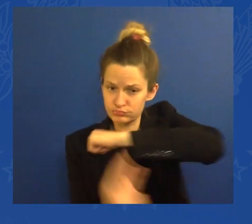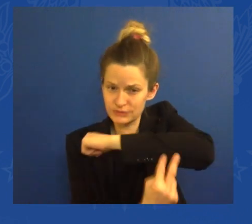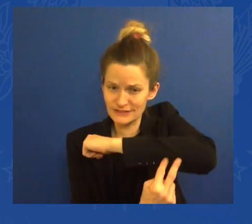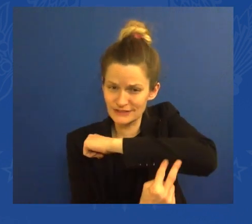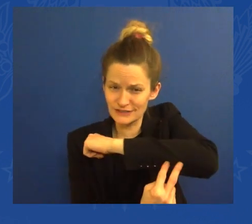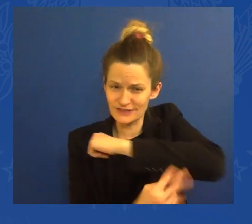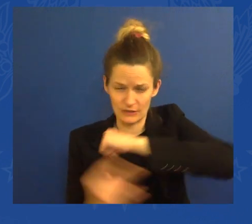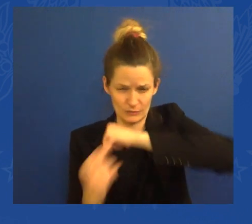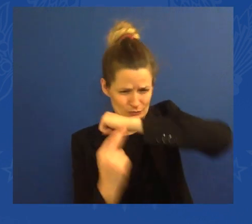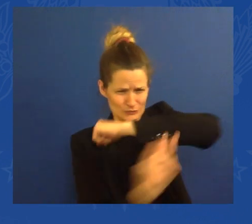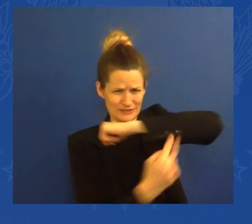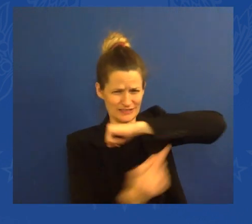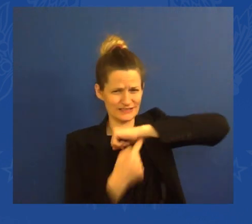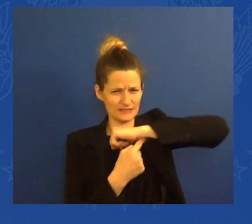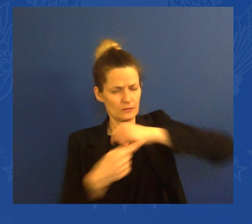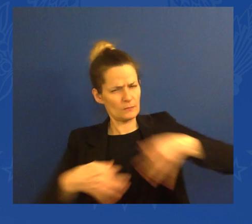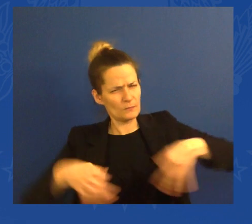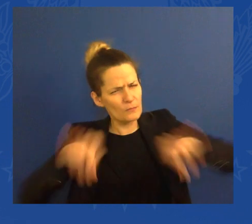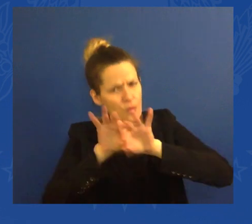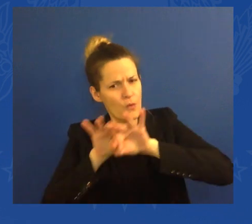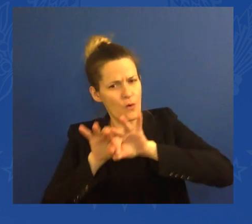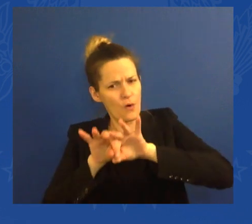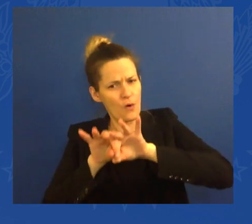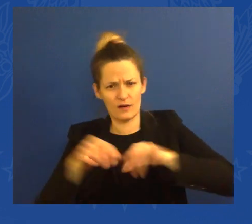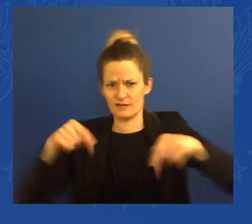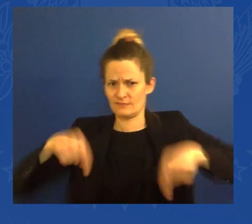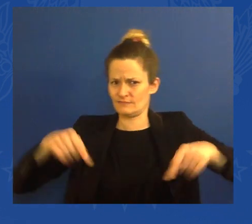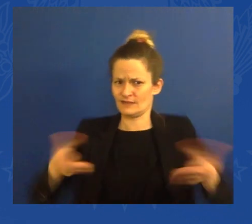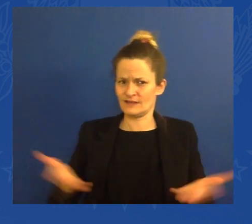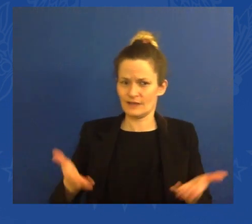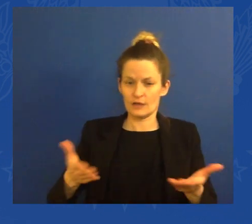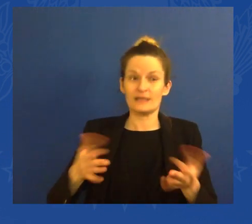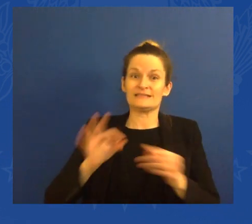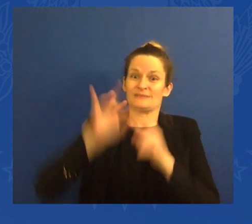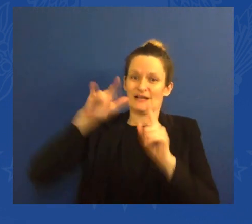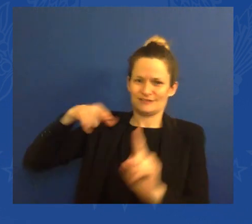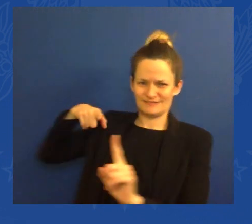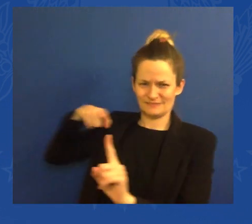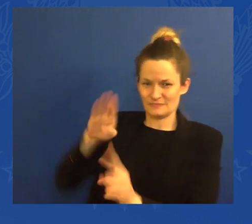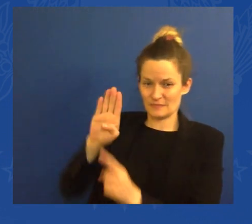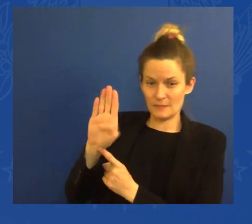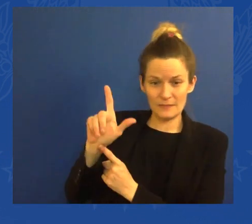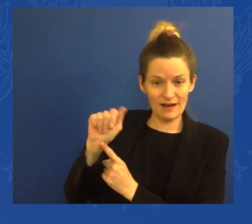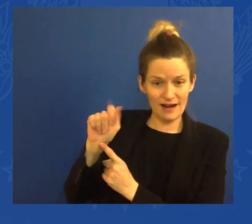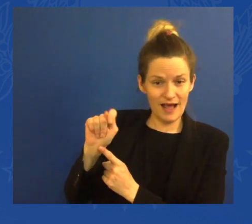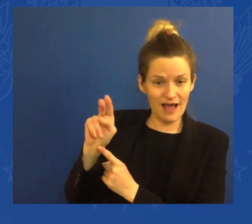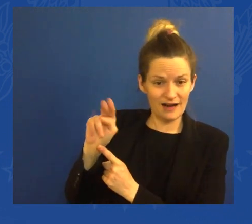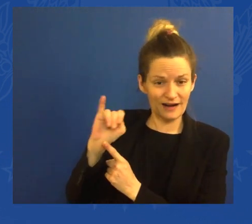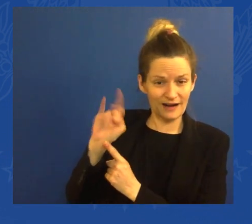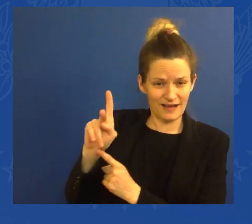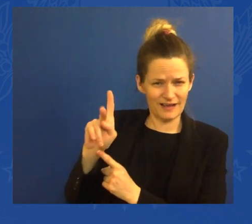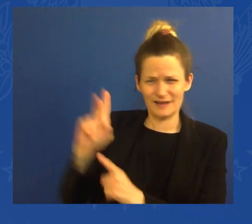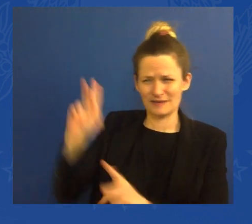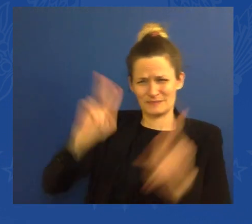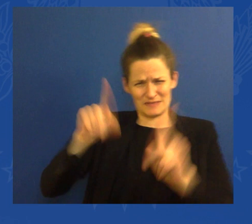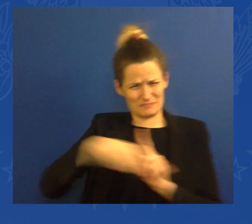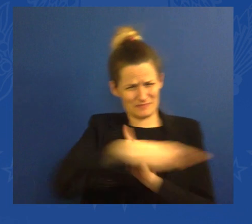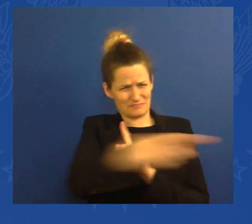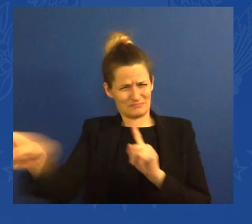Look, the Blatnik Bridge -- you all know this bridge well. It's the bridge that connects our cities -- your cities and your state.